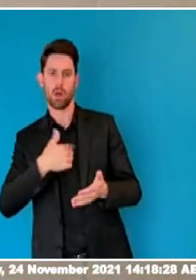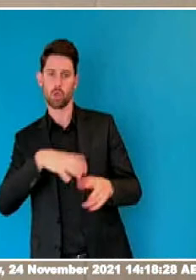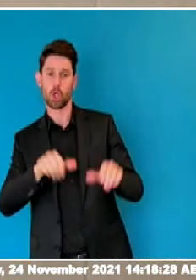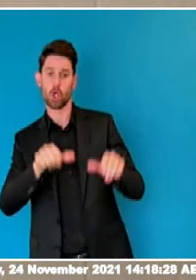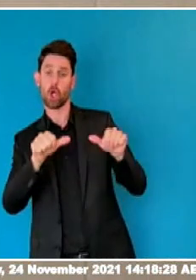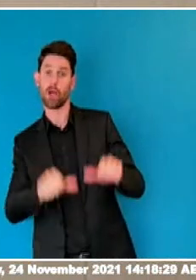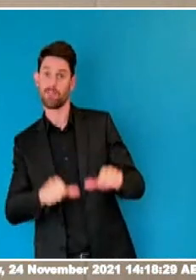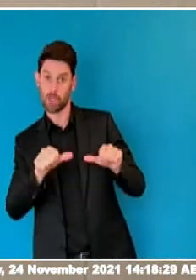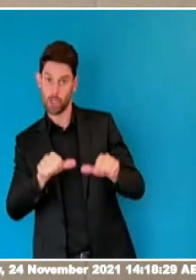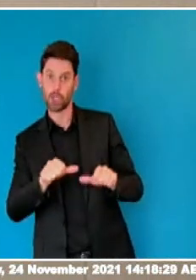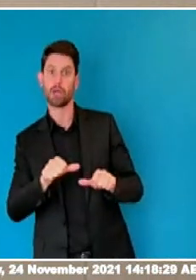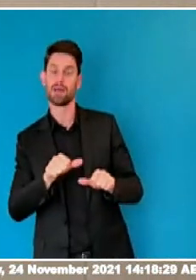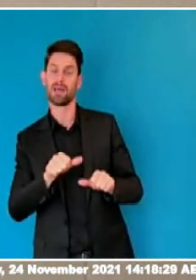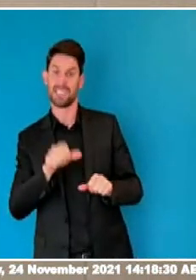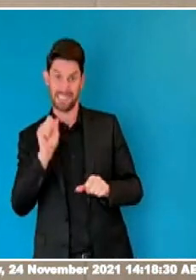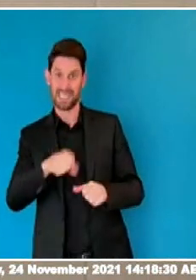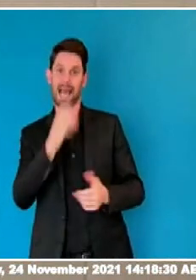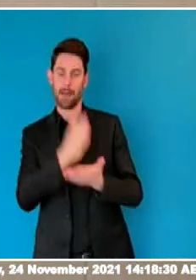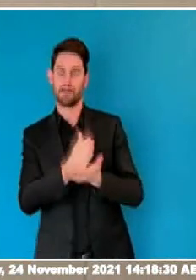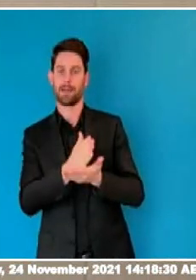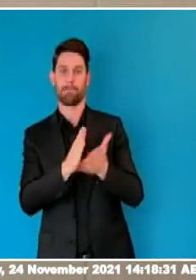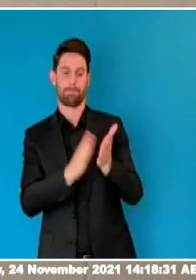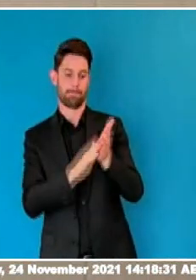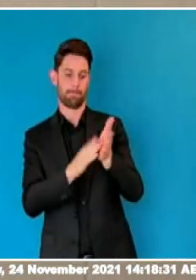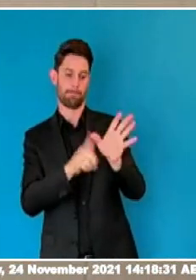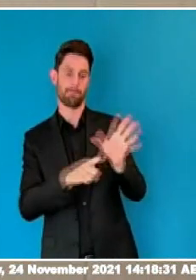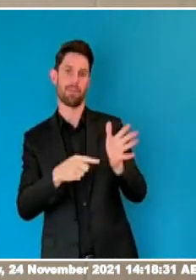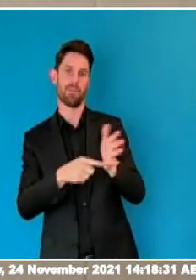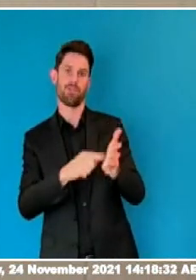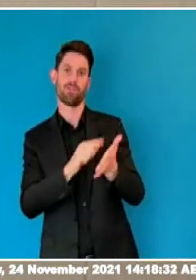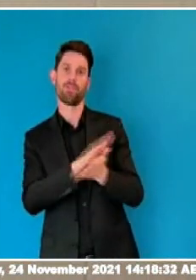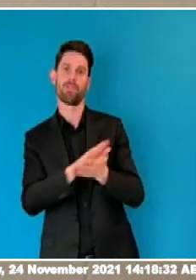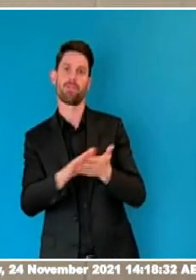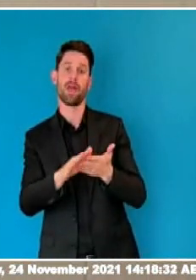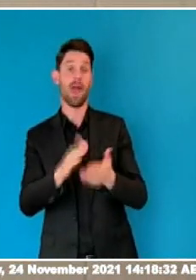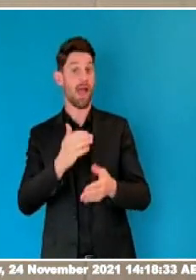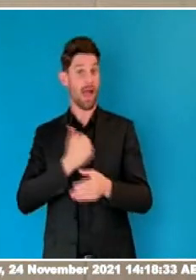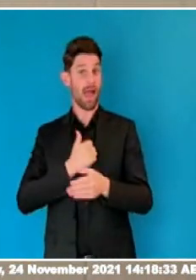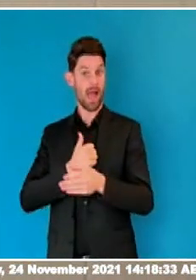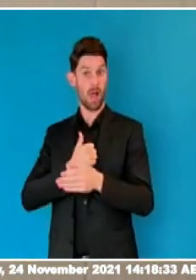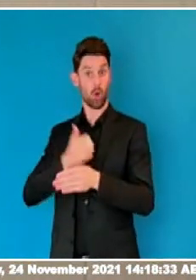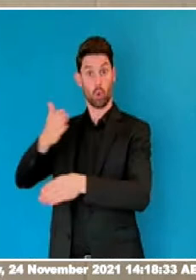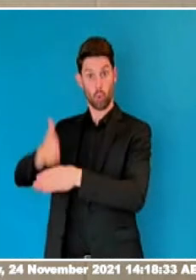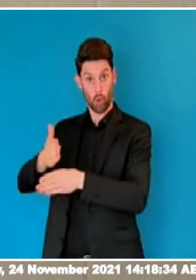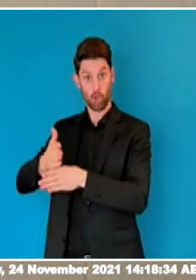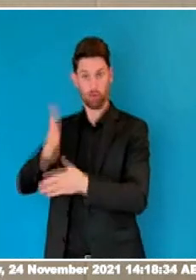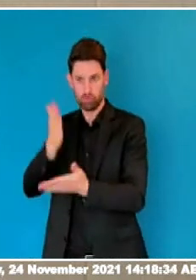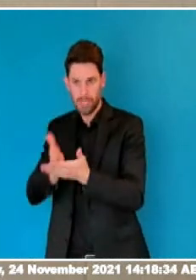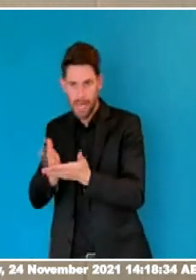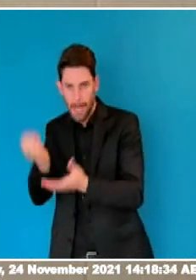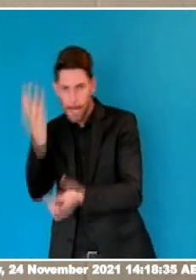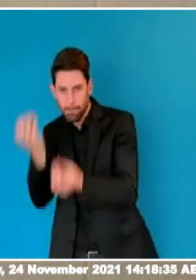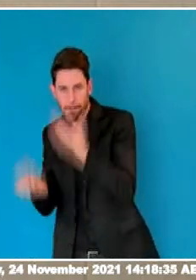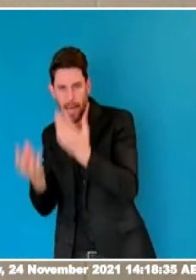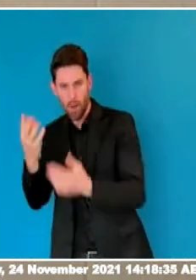It would appear to be a myth, but the research that was done re employment mobilisation unpacks that further. There is a number of layers to that myth.